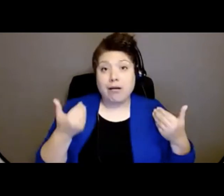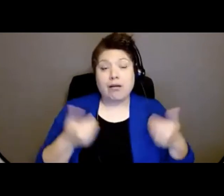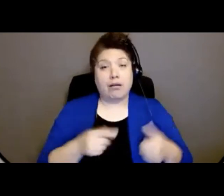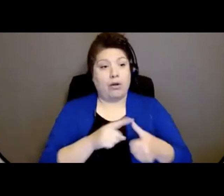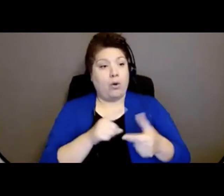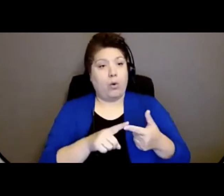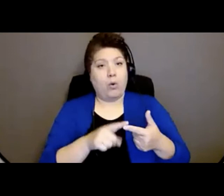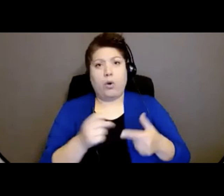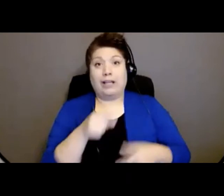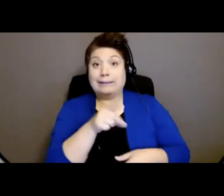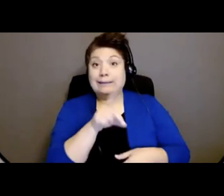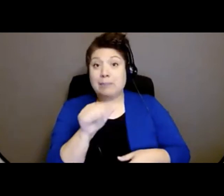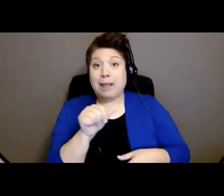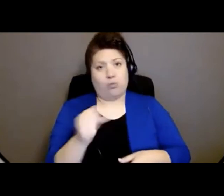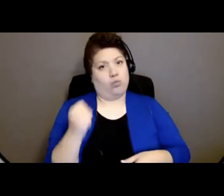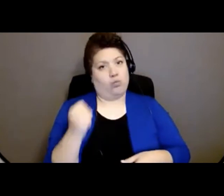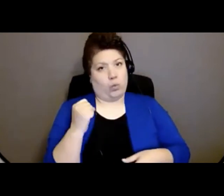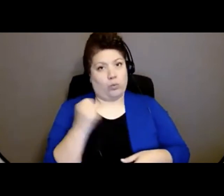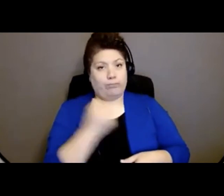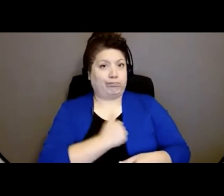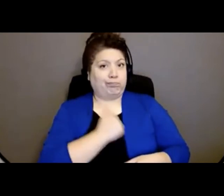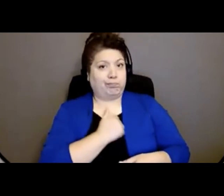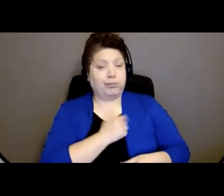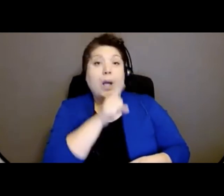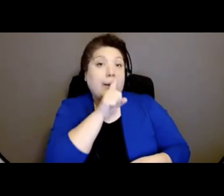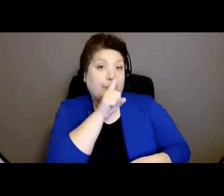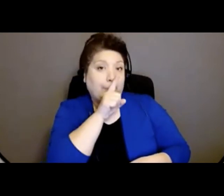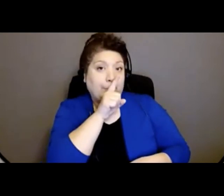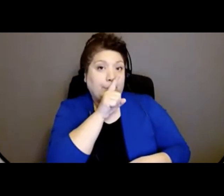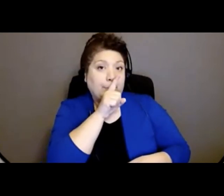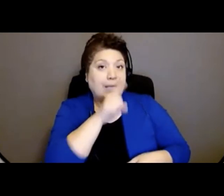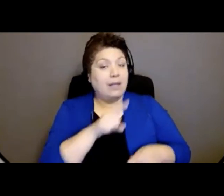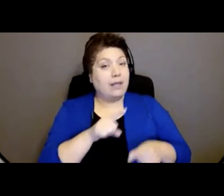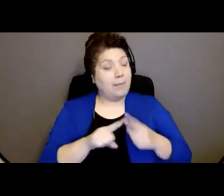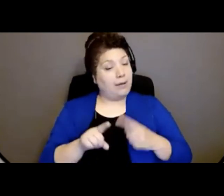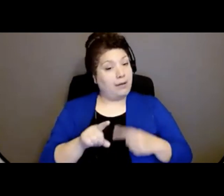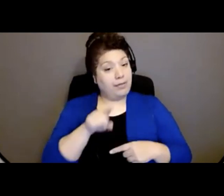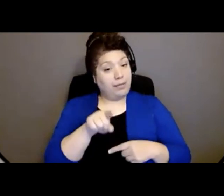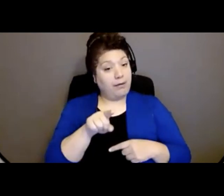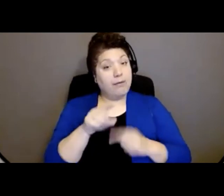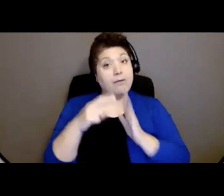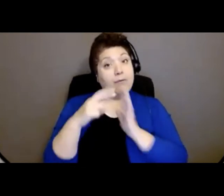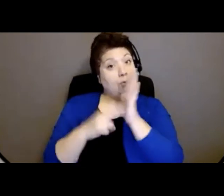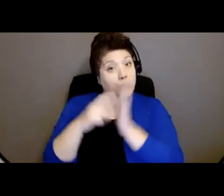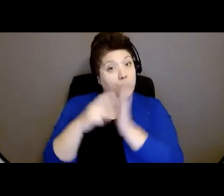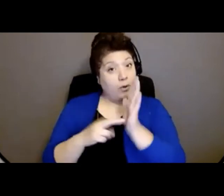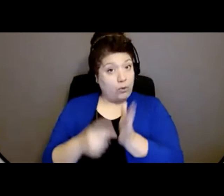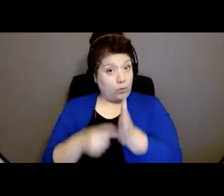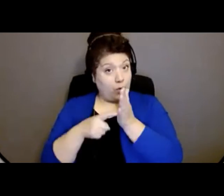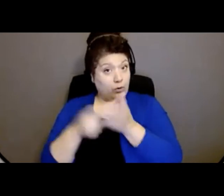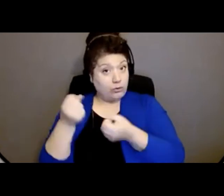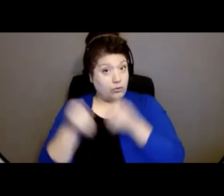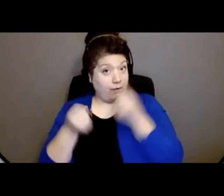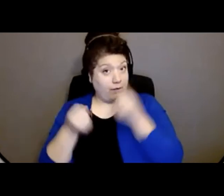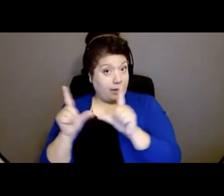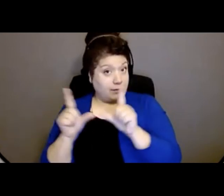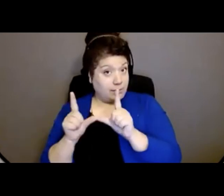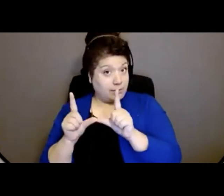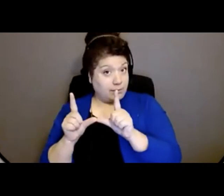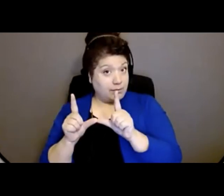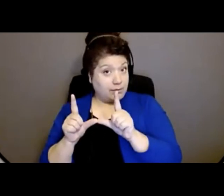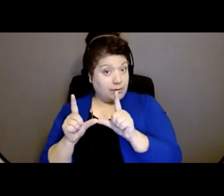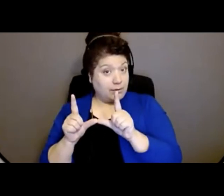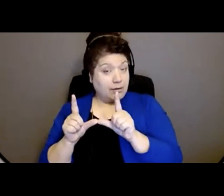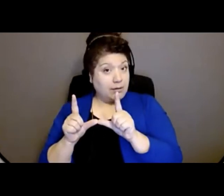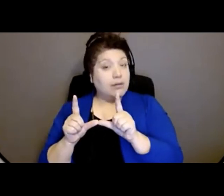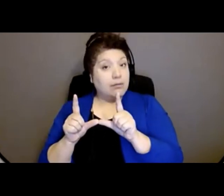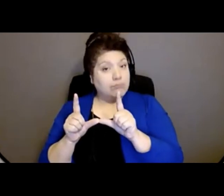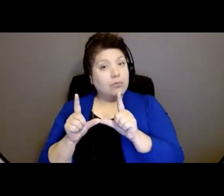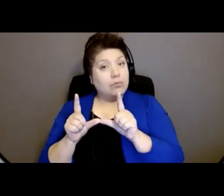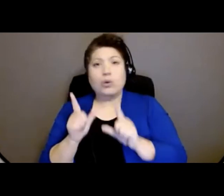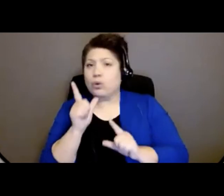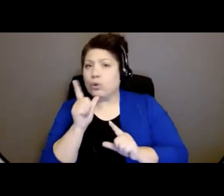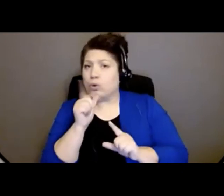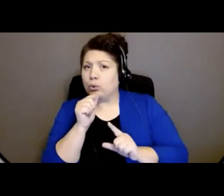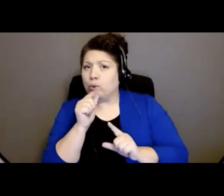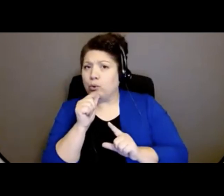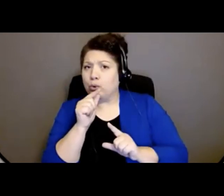WITH DISABILITY BUT THE WAY THIS RULE, MUST HAVE A DRIVER'S LICENSE, HAS THE IMPACT OF NEGATIVELY